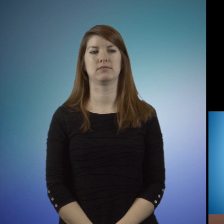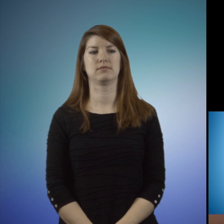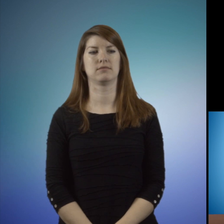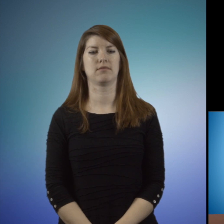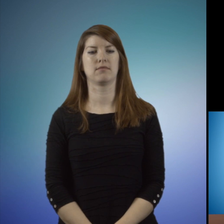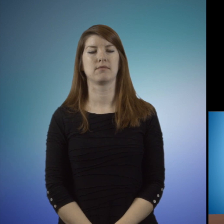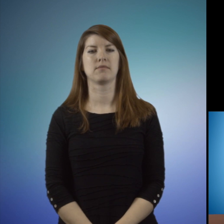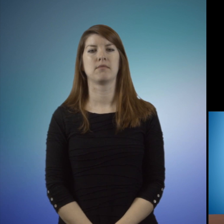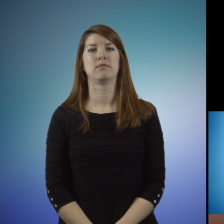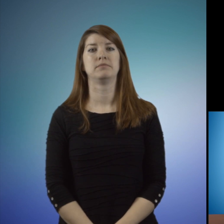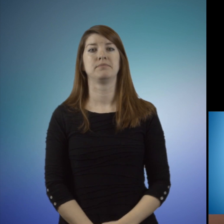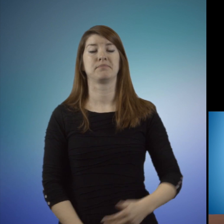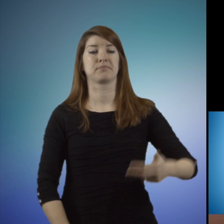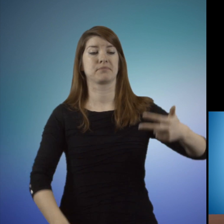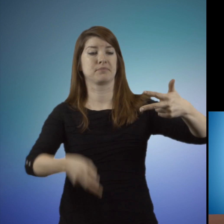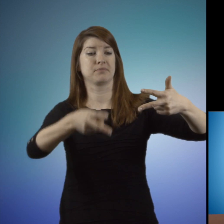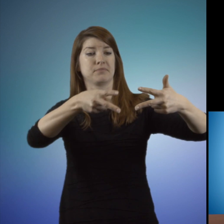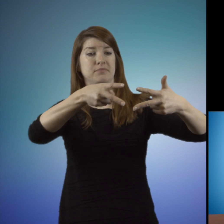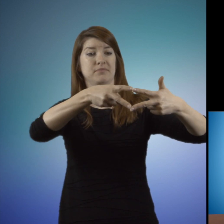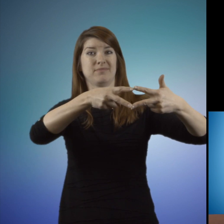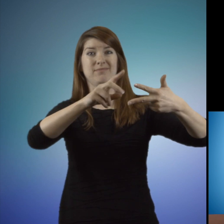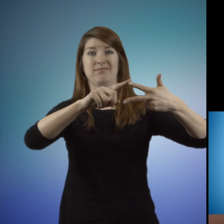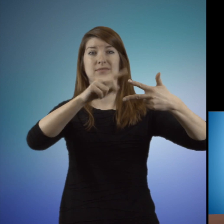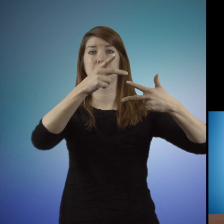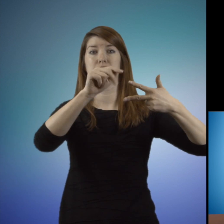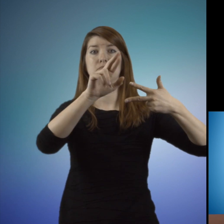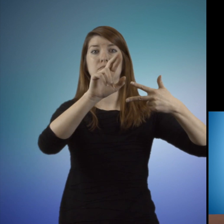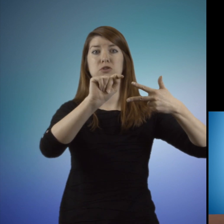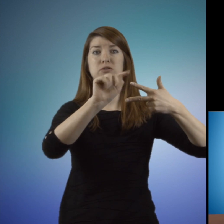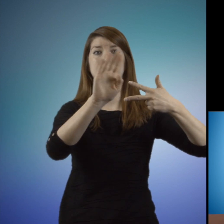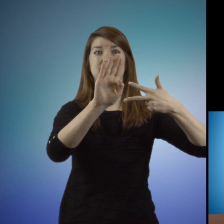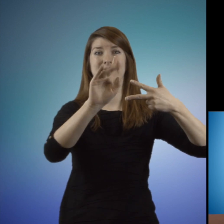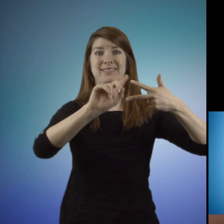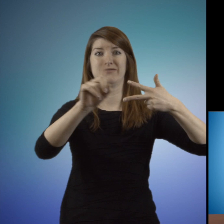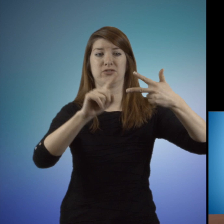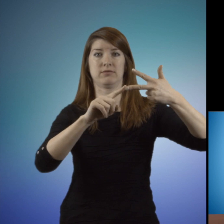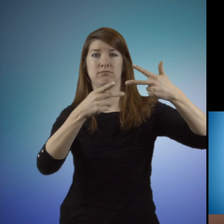A difference with Part B is that we have categorical eligibility.